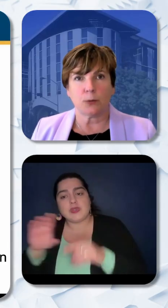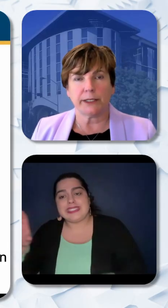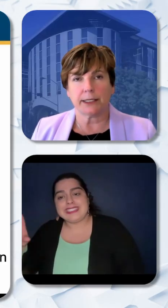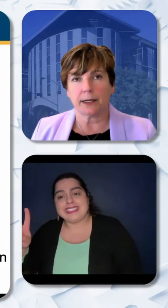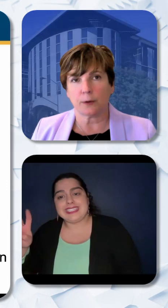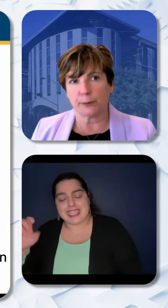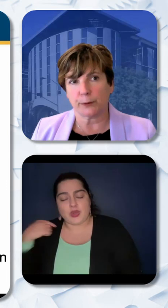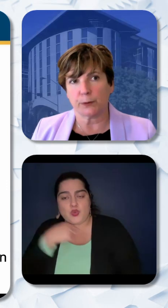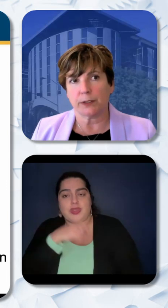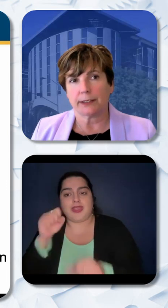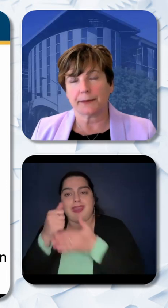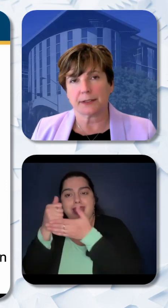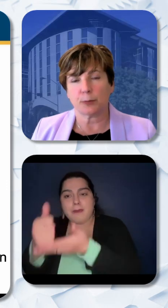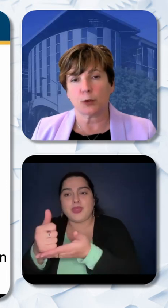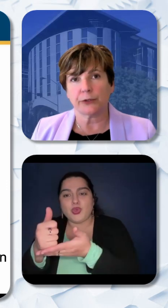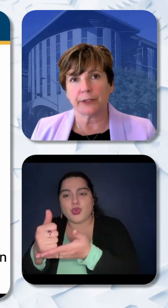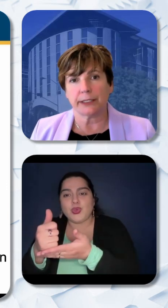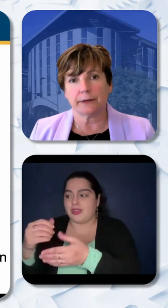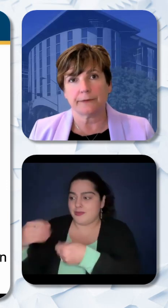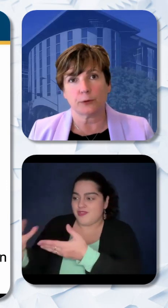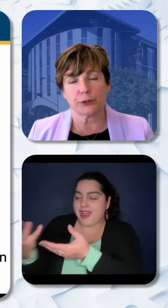And we can help you get the support you need for